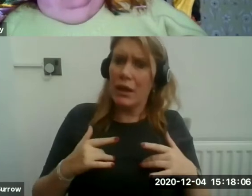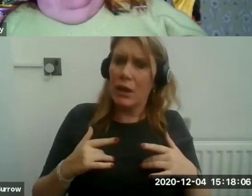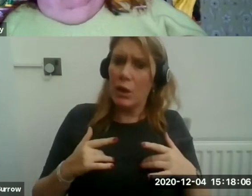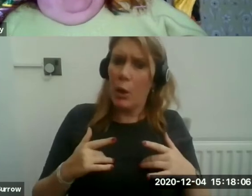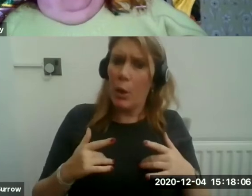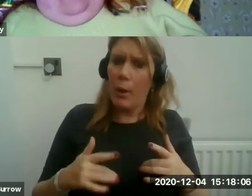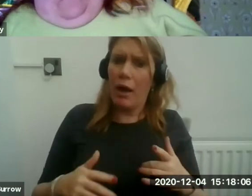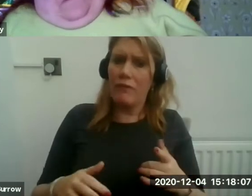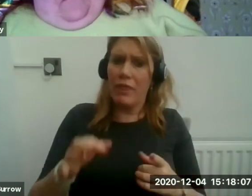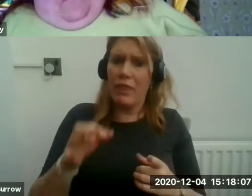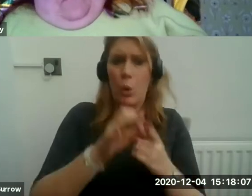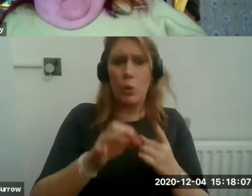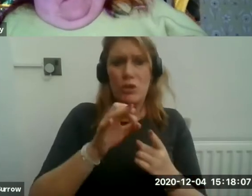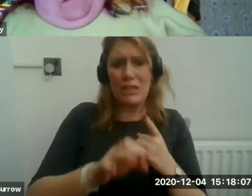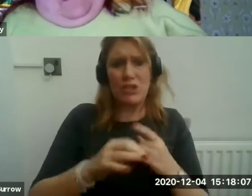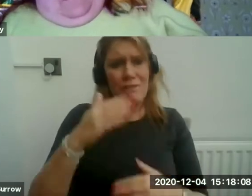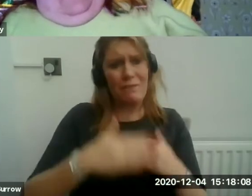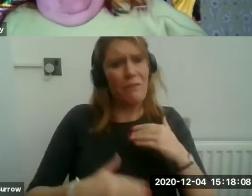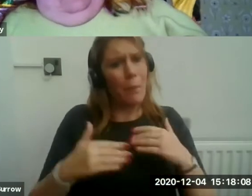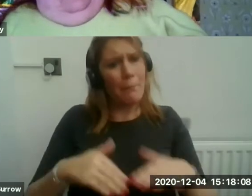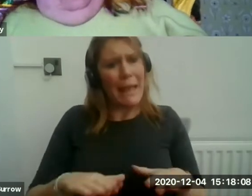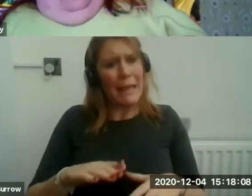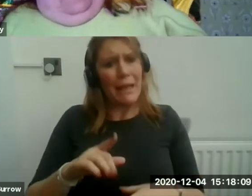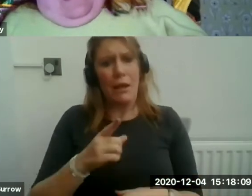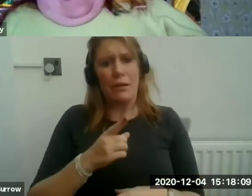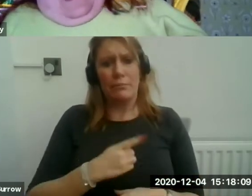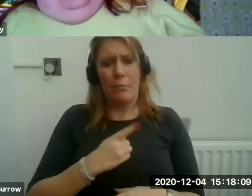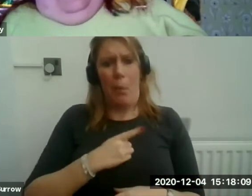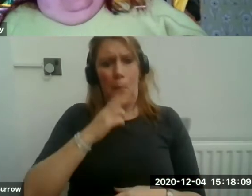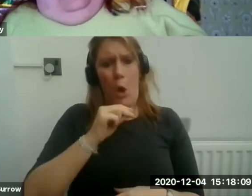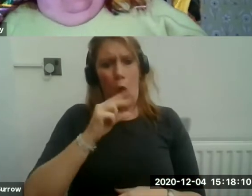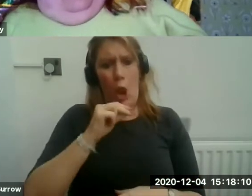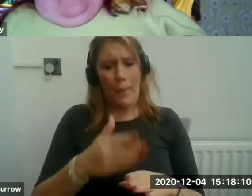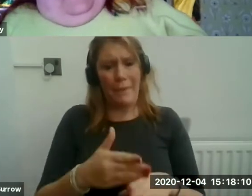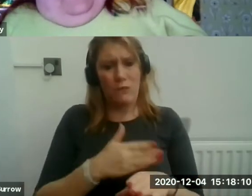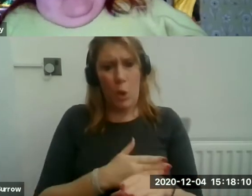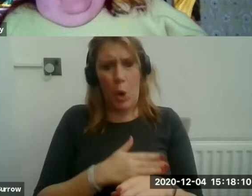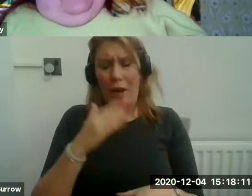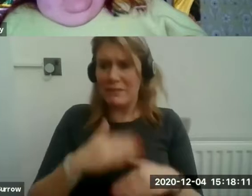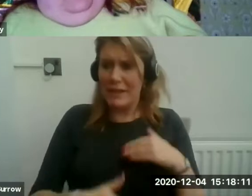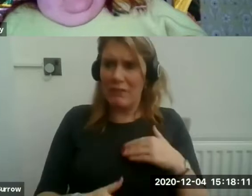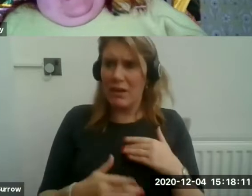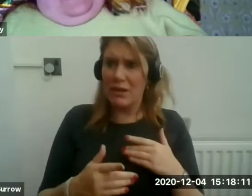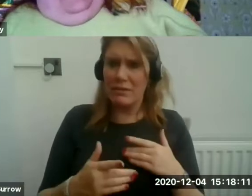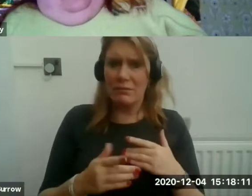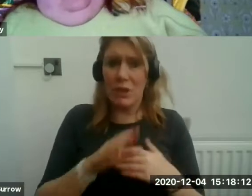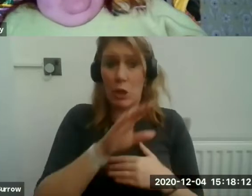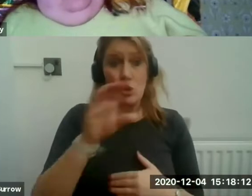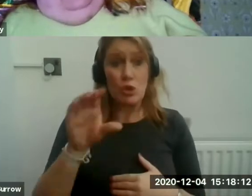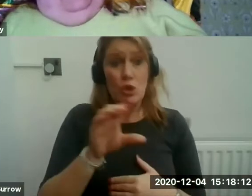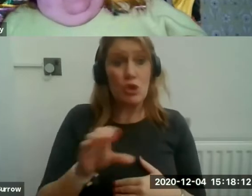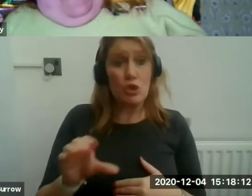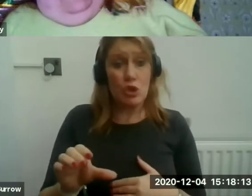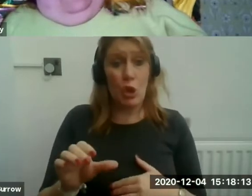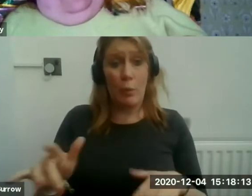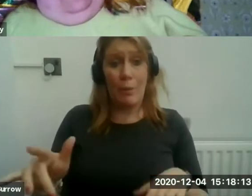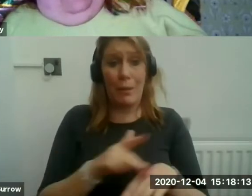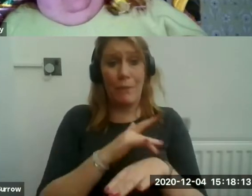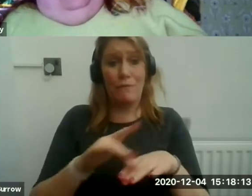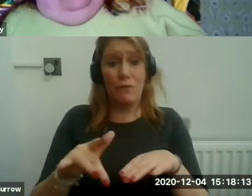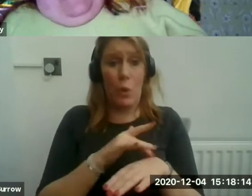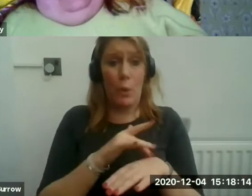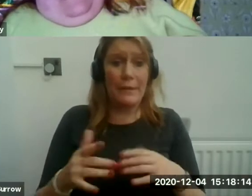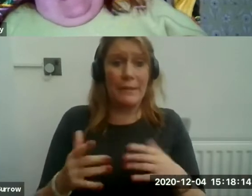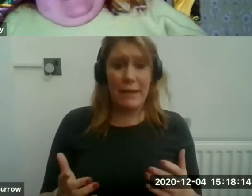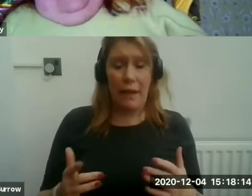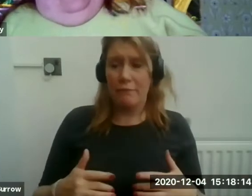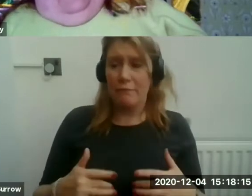a performative way up until then I had